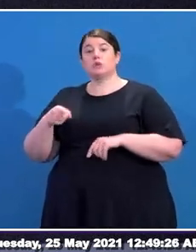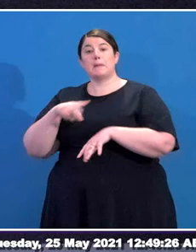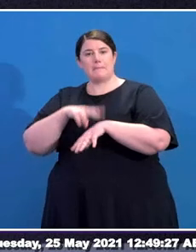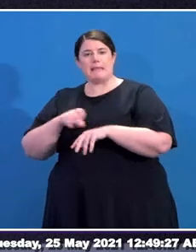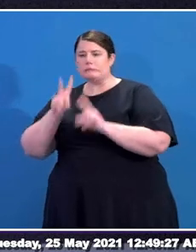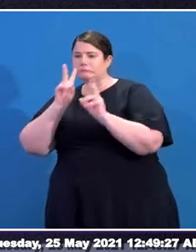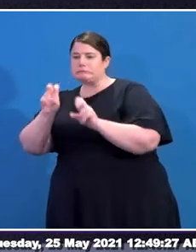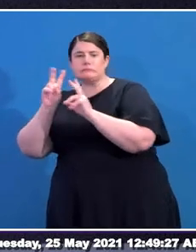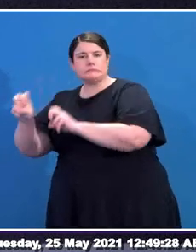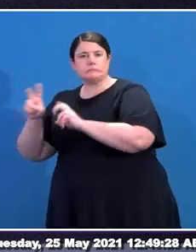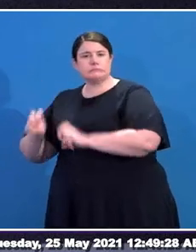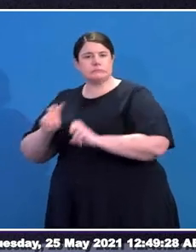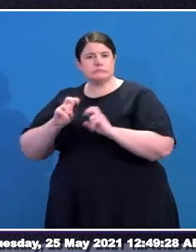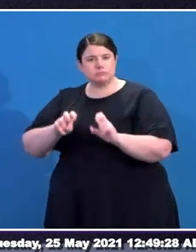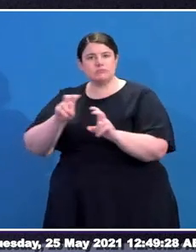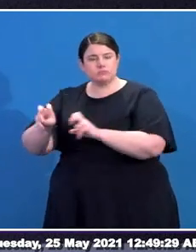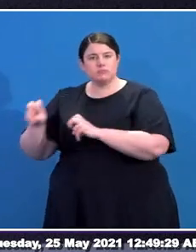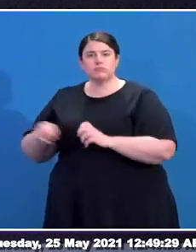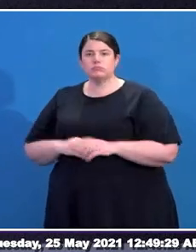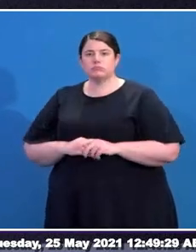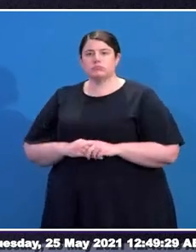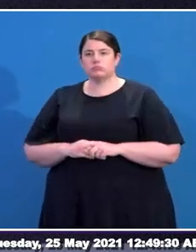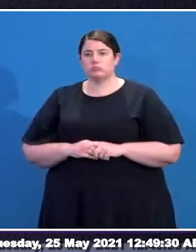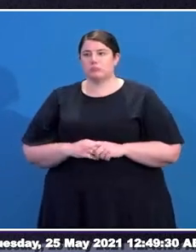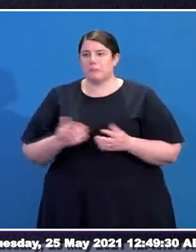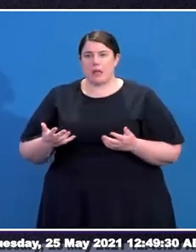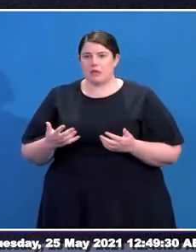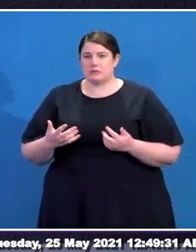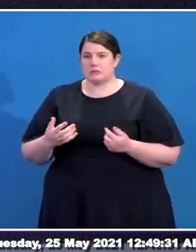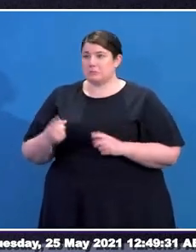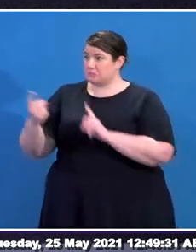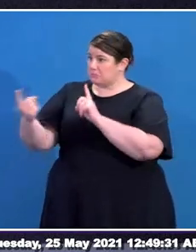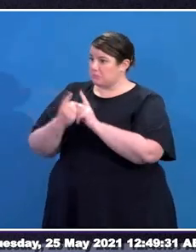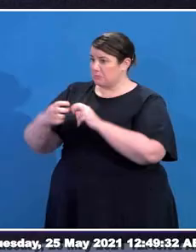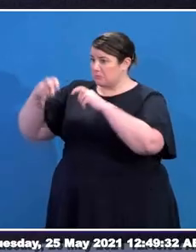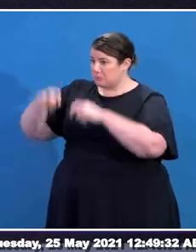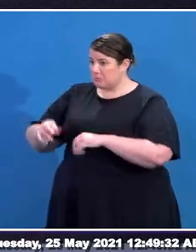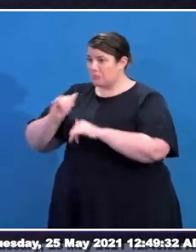but I didn't have an actual interview with the constable.